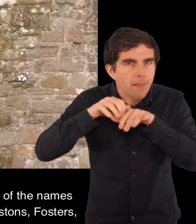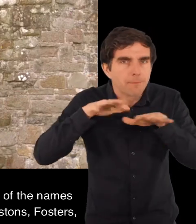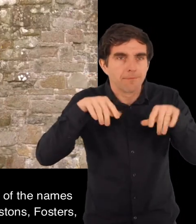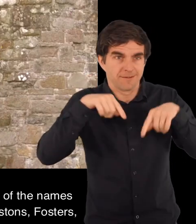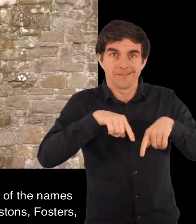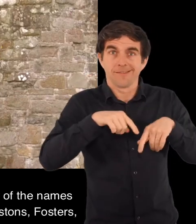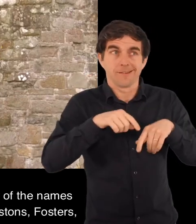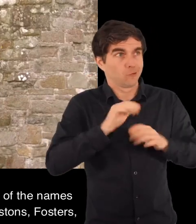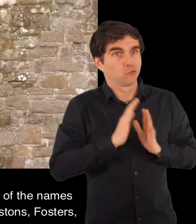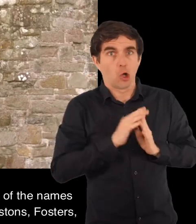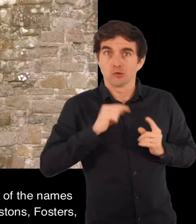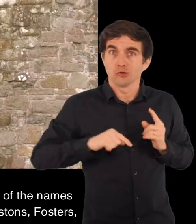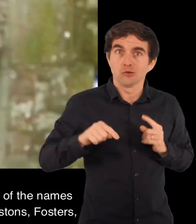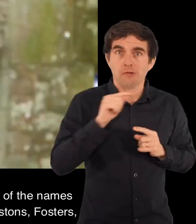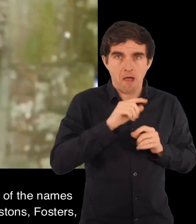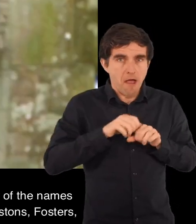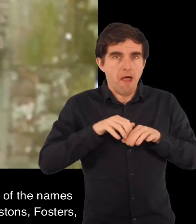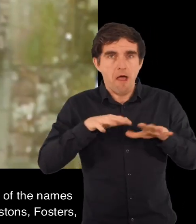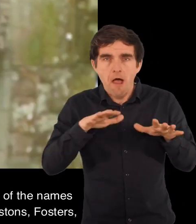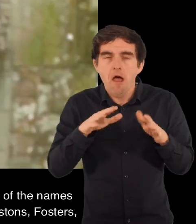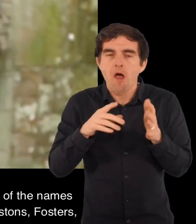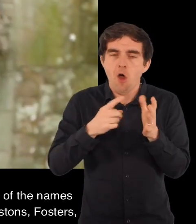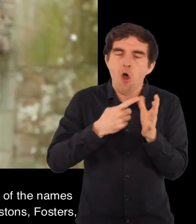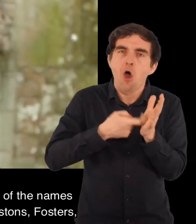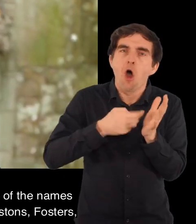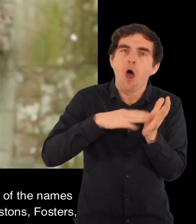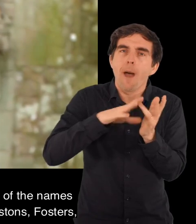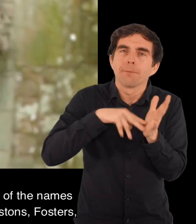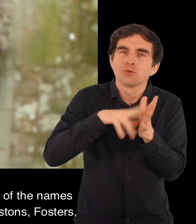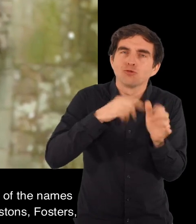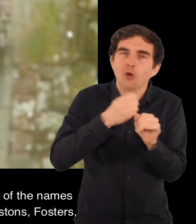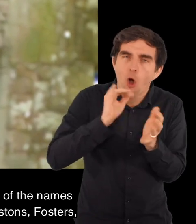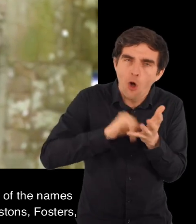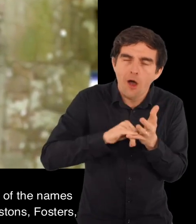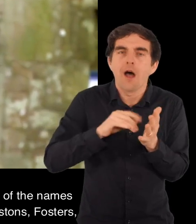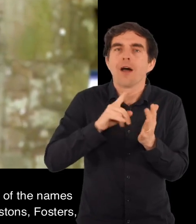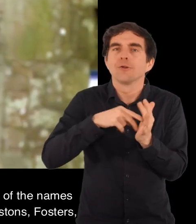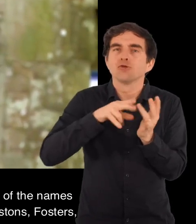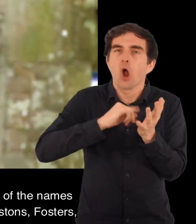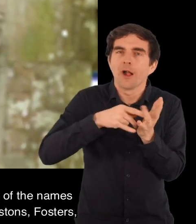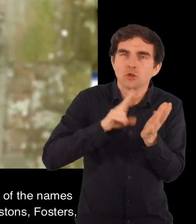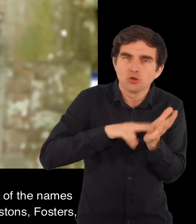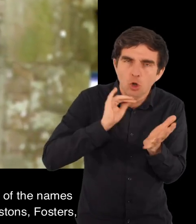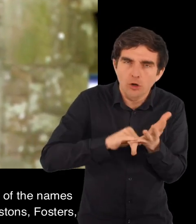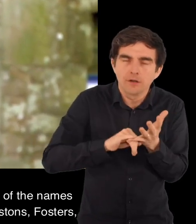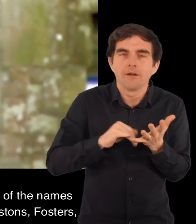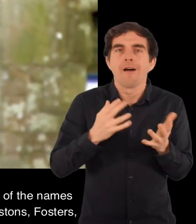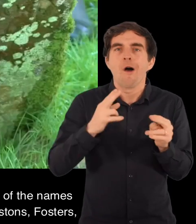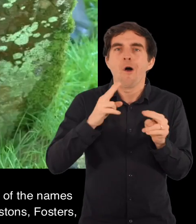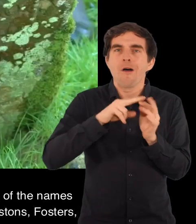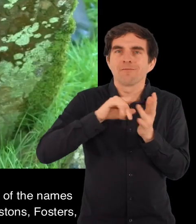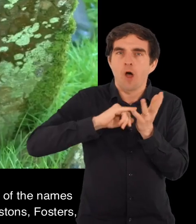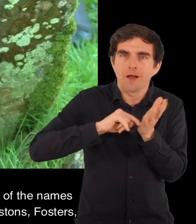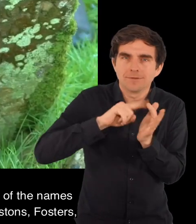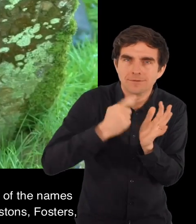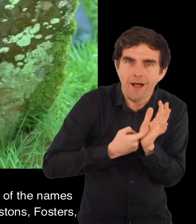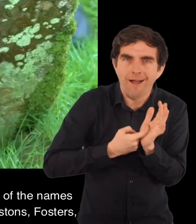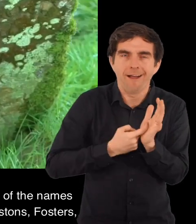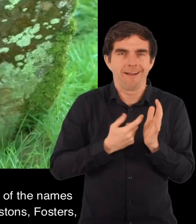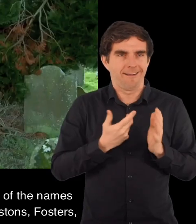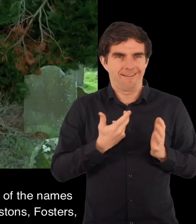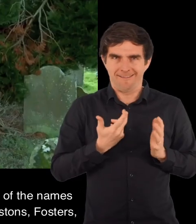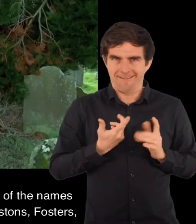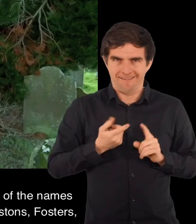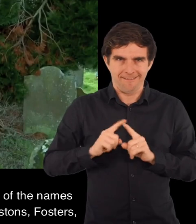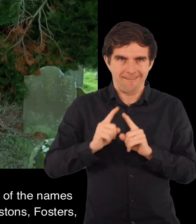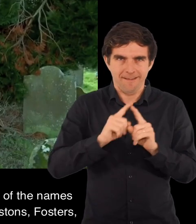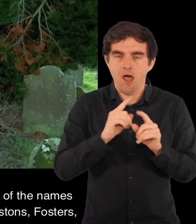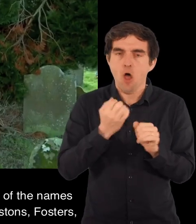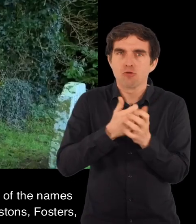here in the local parish today. Many of the names are known to us – Armstrongs, Johnstons, Fosters,